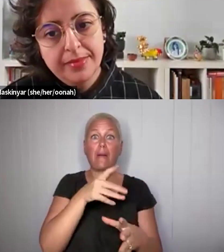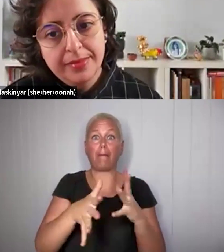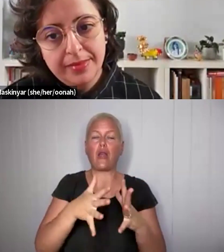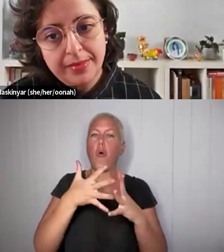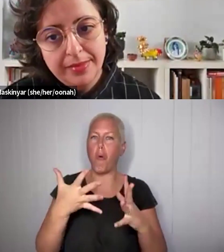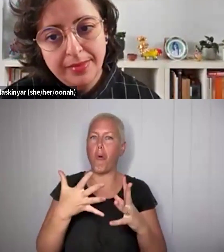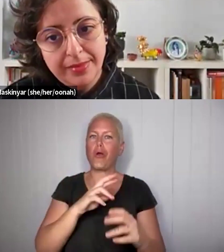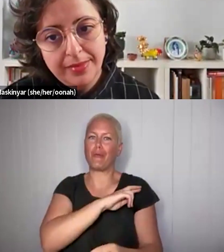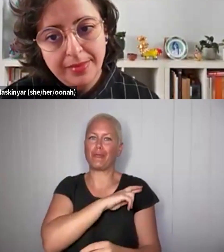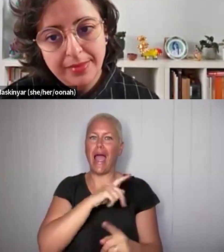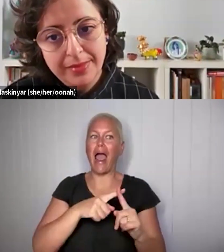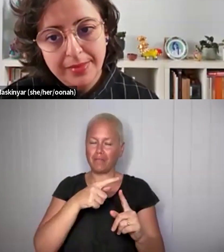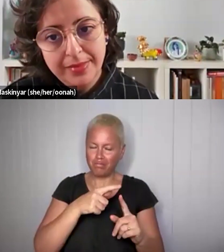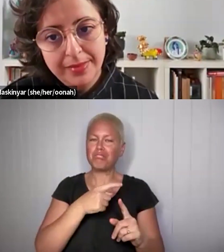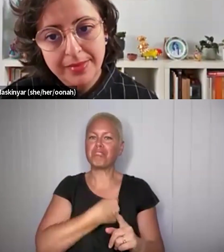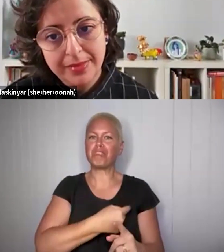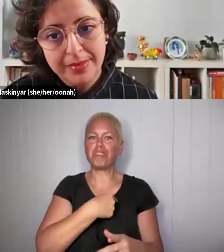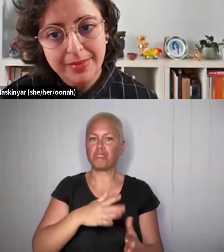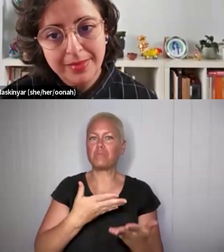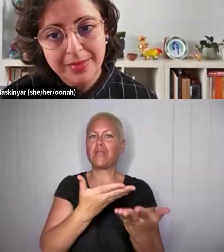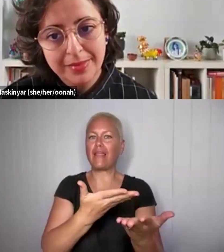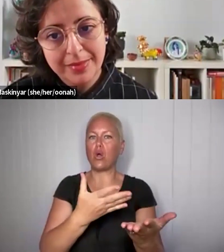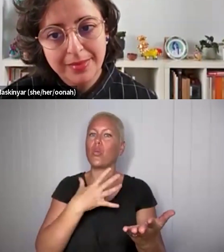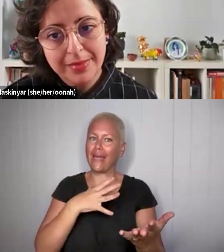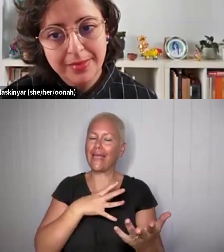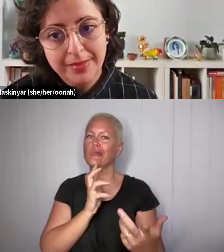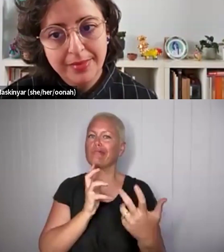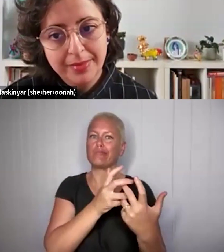for the Biennale itself stop so we need to meet them. If it makes it sense but -- but if it makes